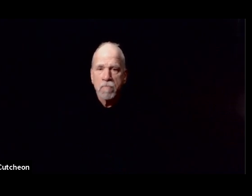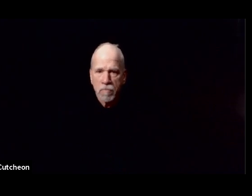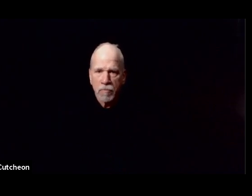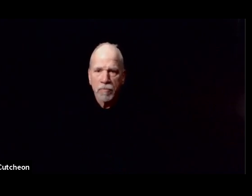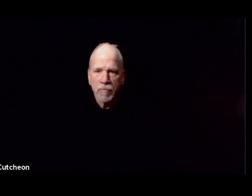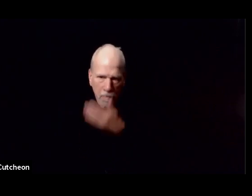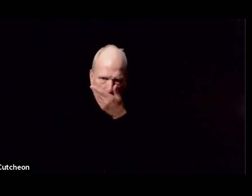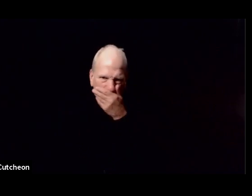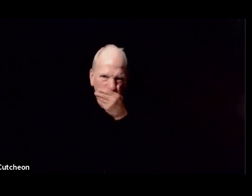soon.